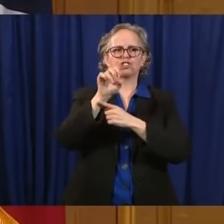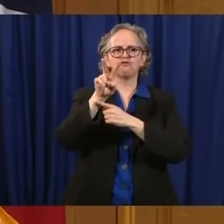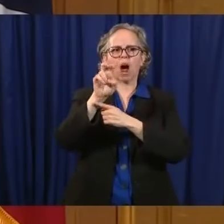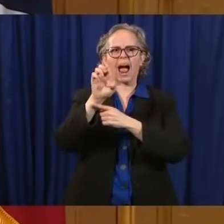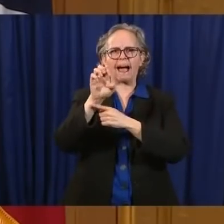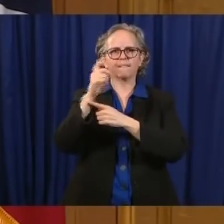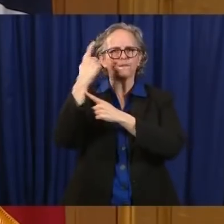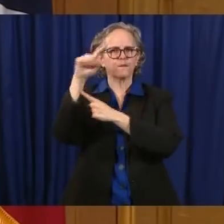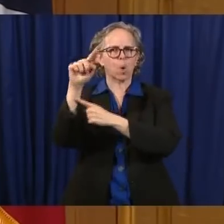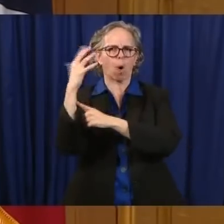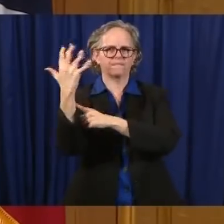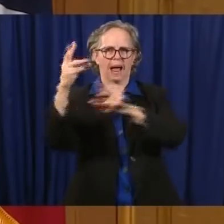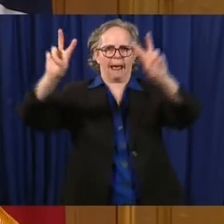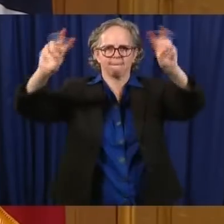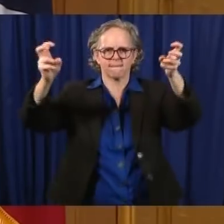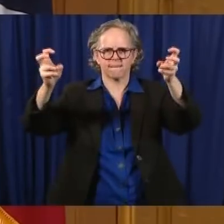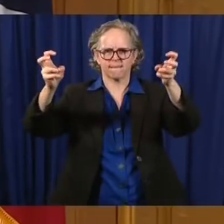HEALTH, LORI ACTIN, THEY STRIVE